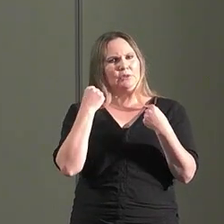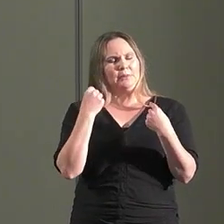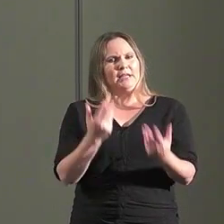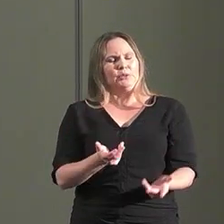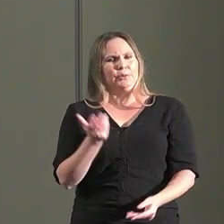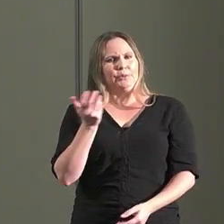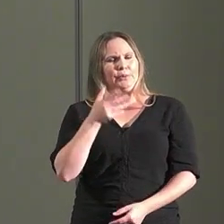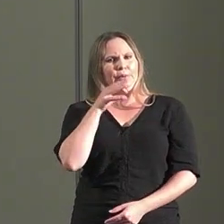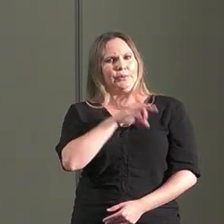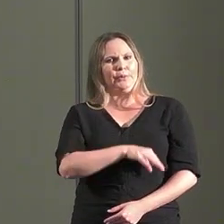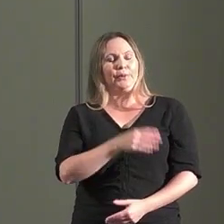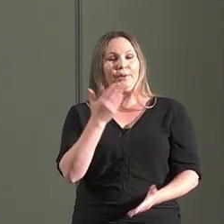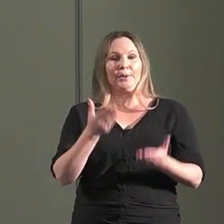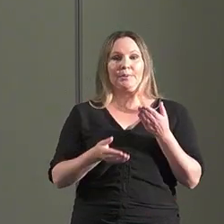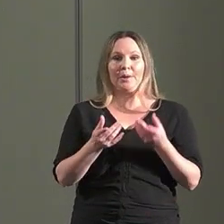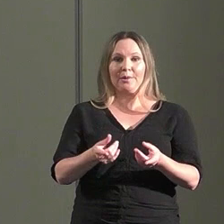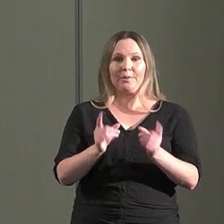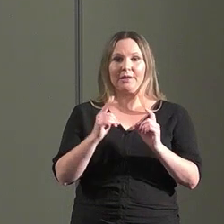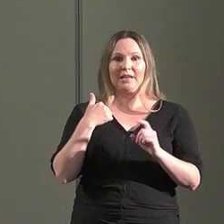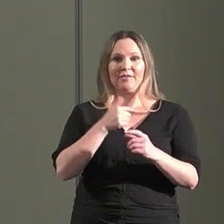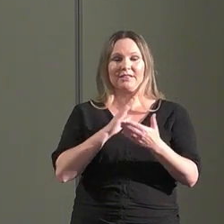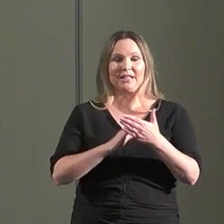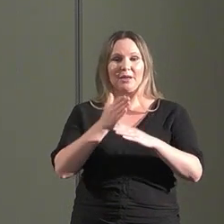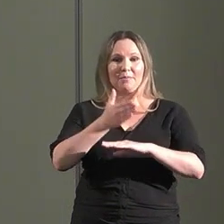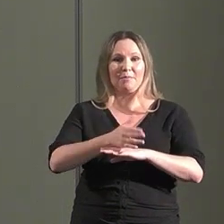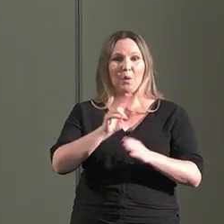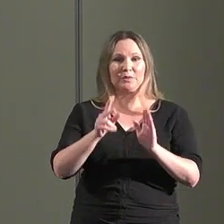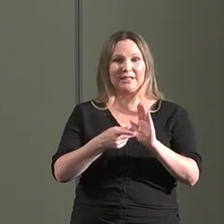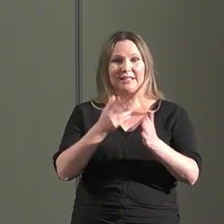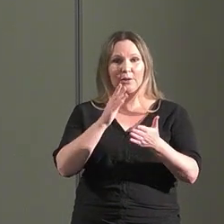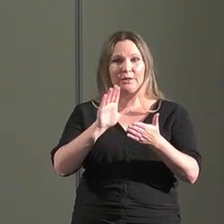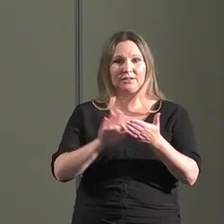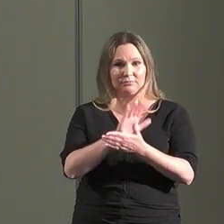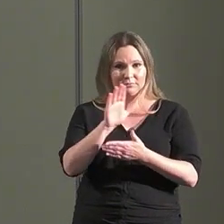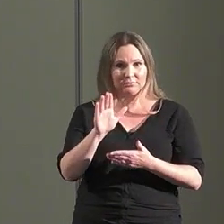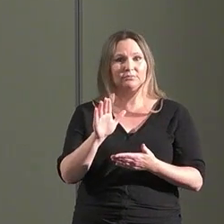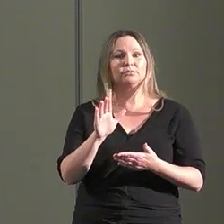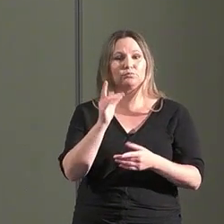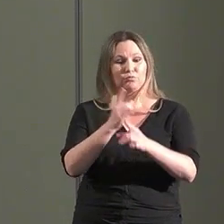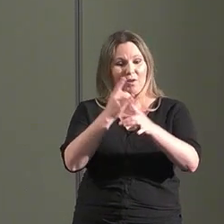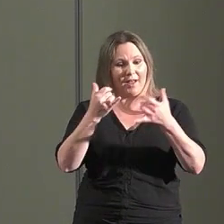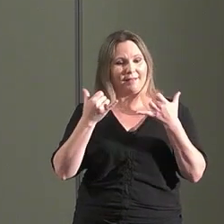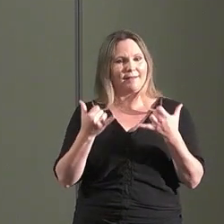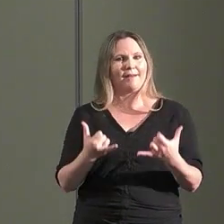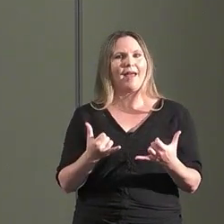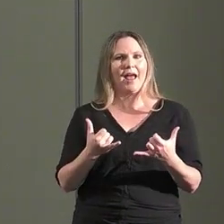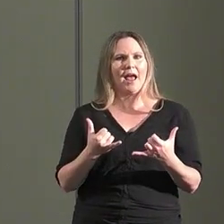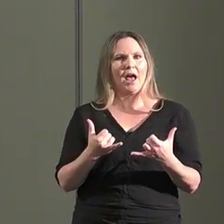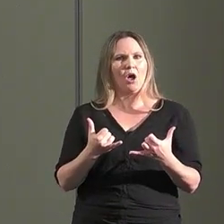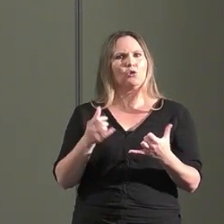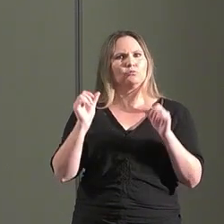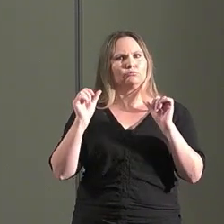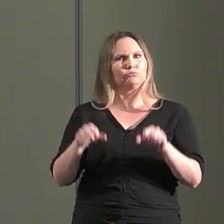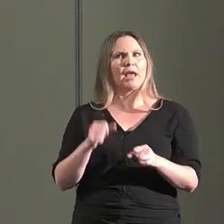It gave us in the postsecondary areas right now pause for thought about where we stand